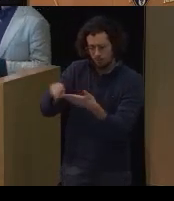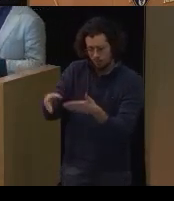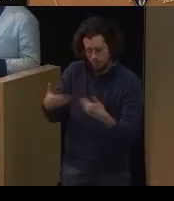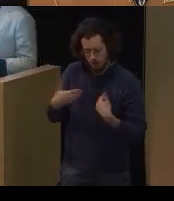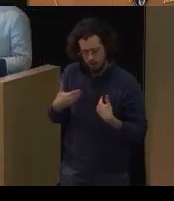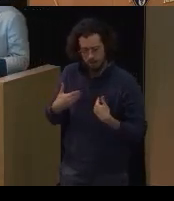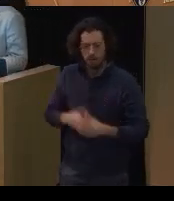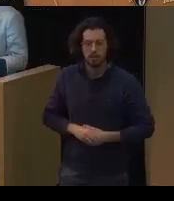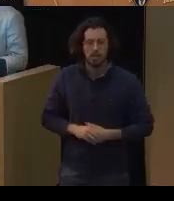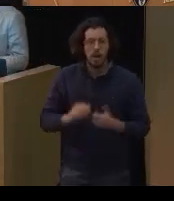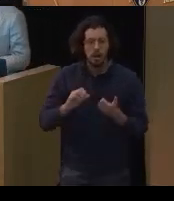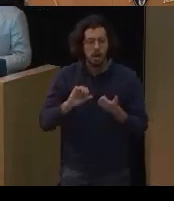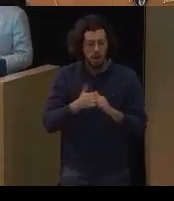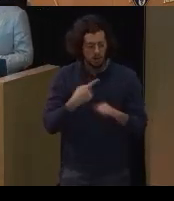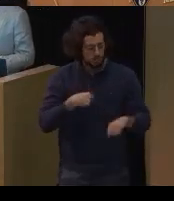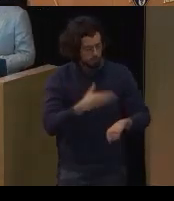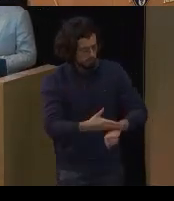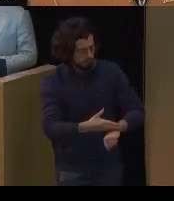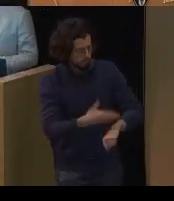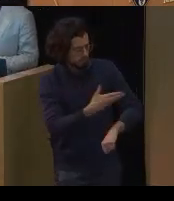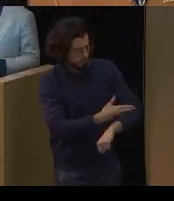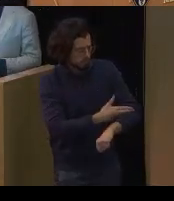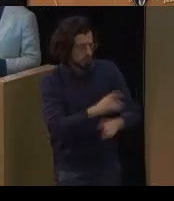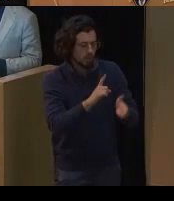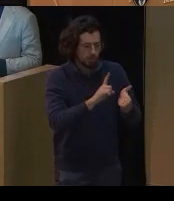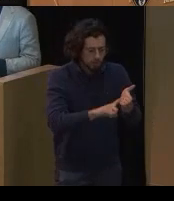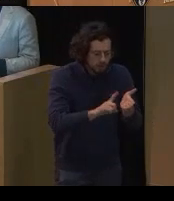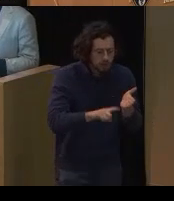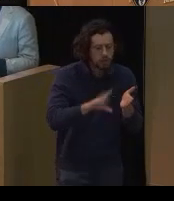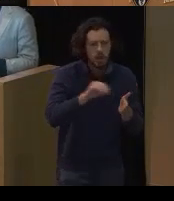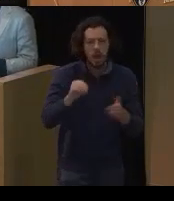and how can we leverage research and insights from other related areas of